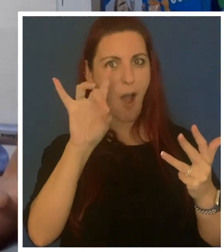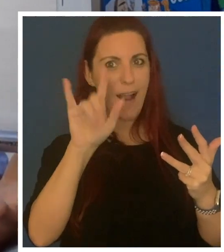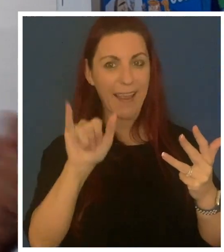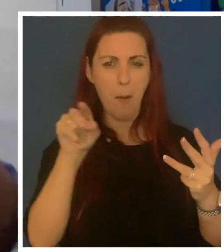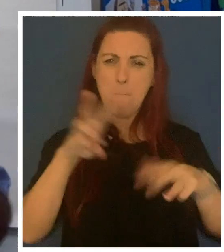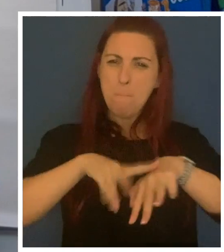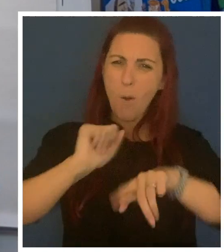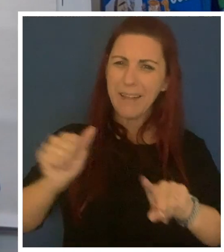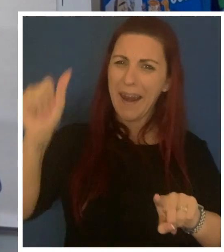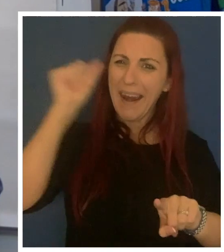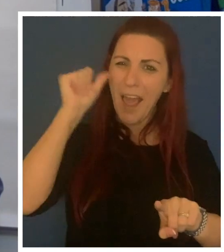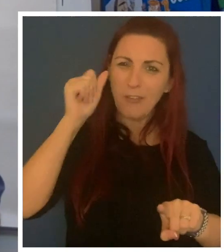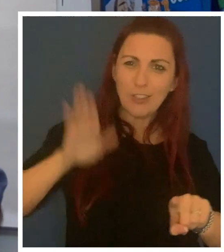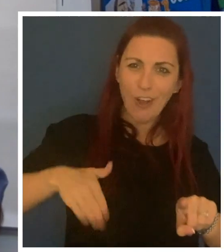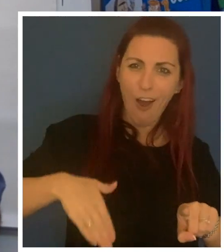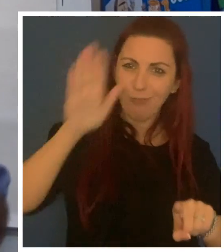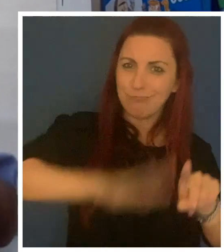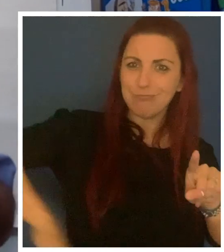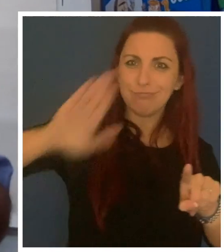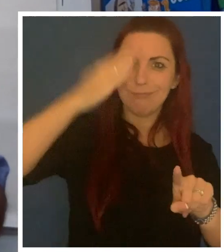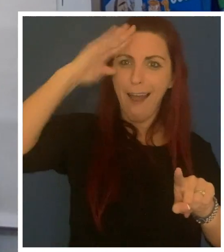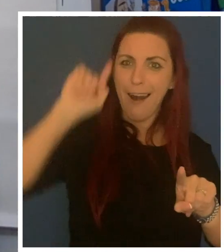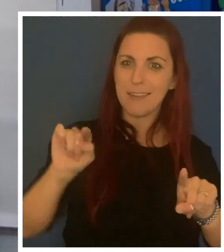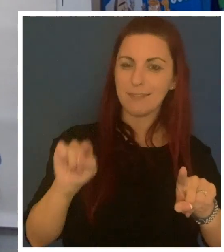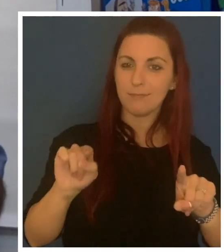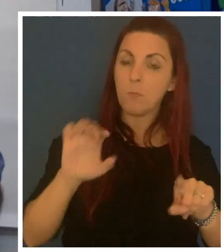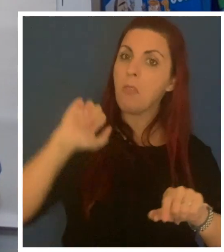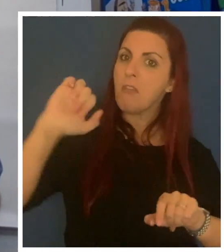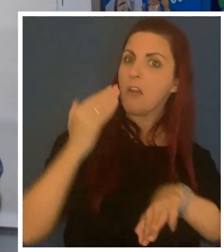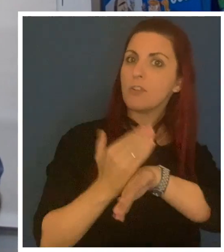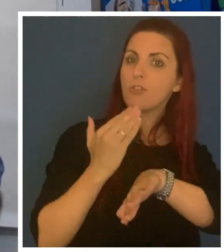Their mission is to tell people all about sustainable energy and all about